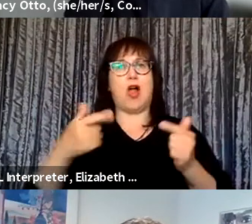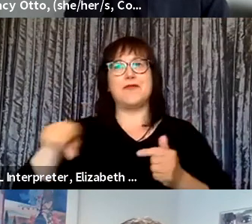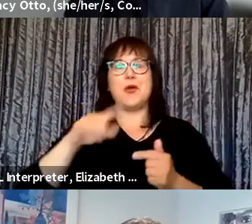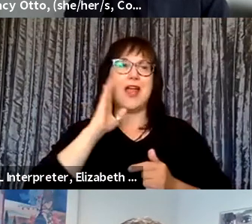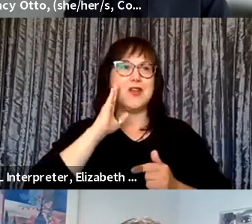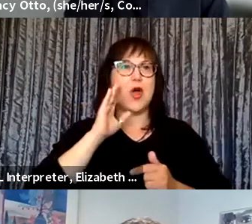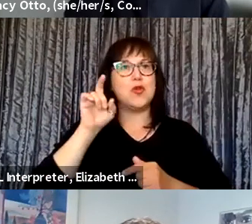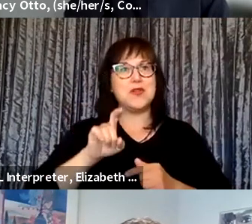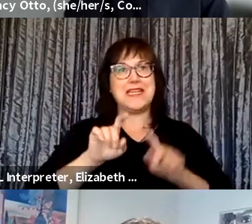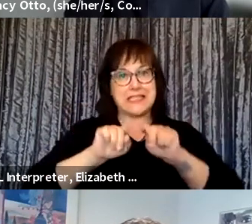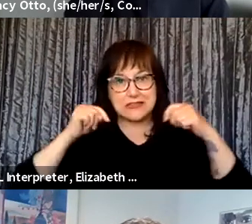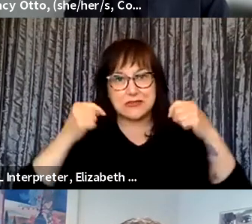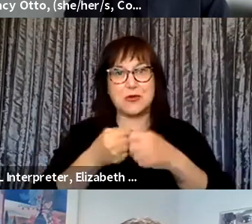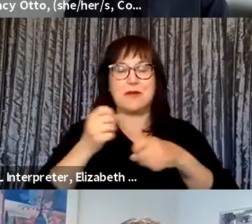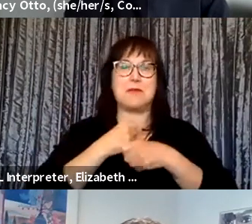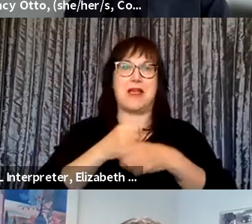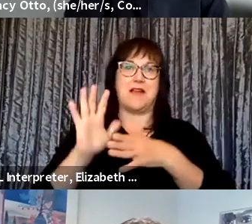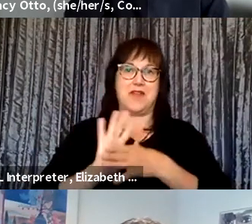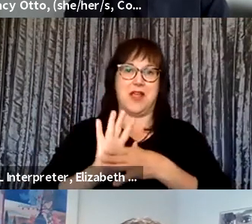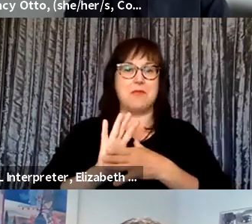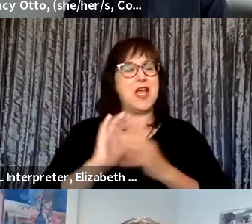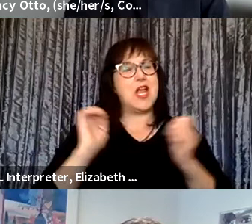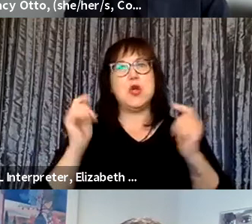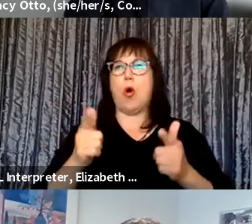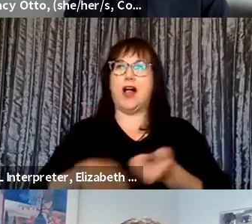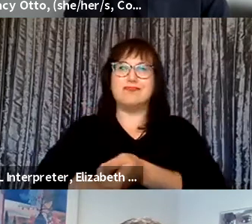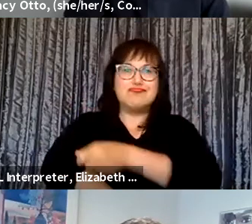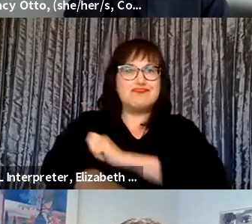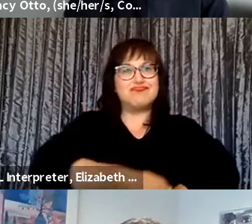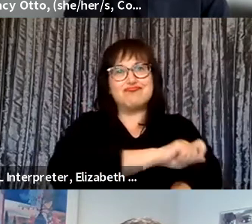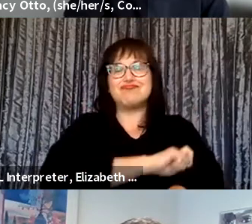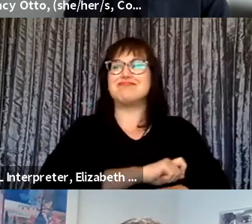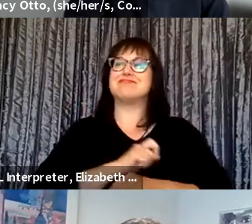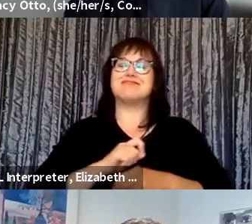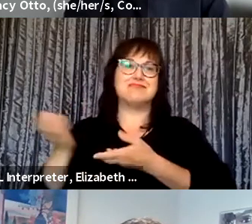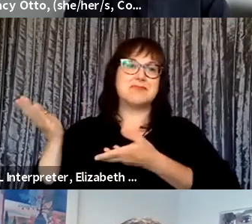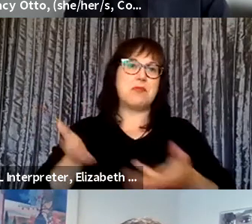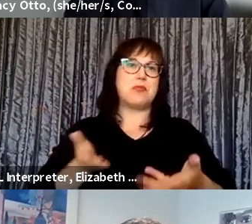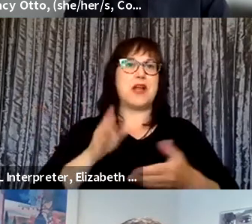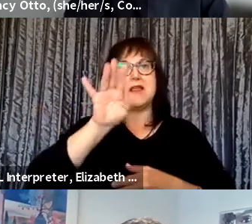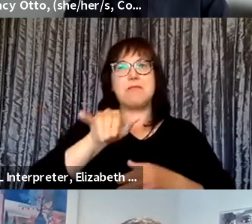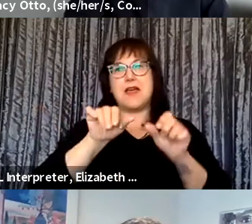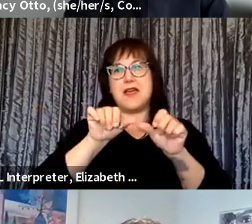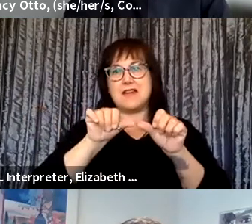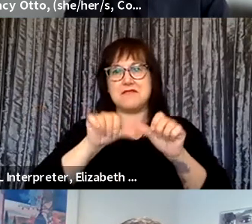and you all really stepped up to bring not only the Bay Area community and the film community this film,